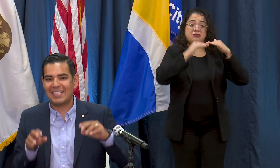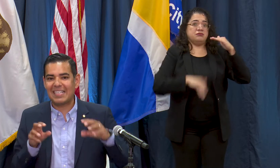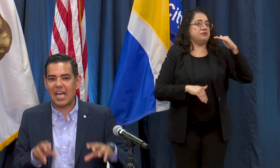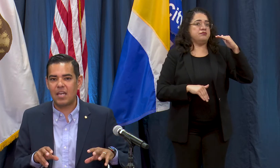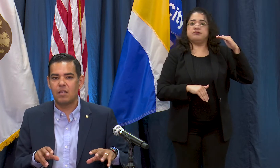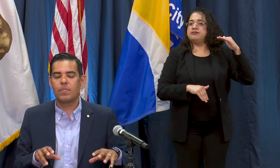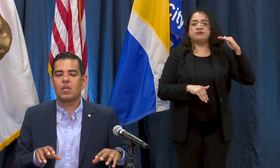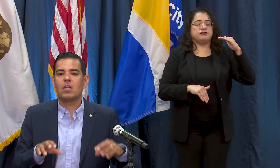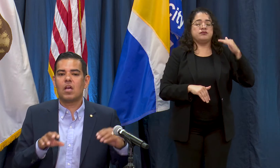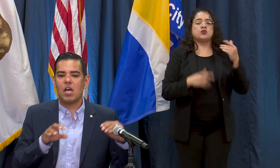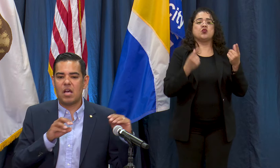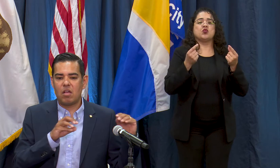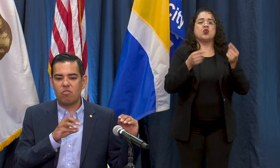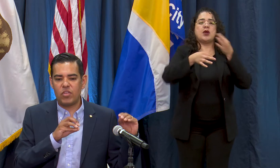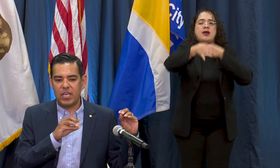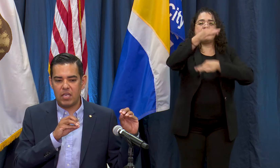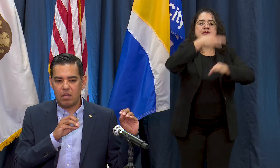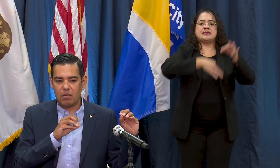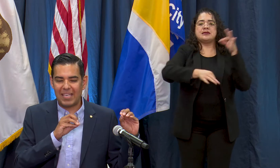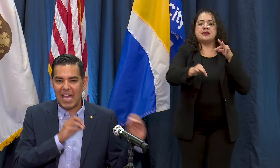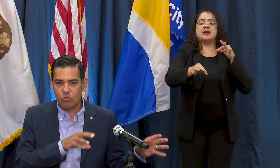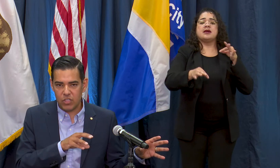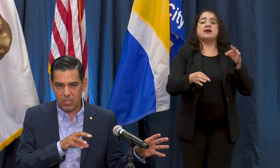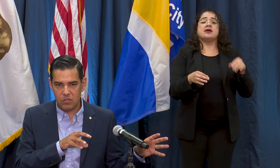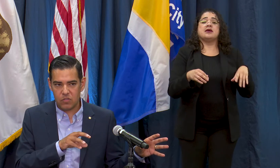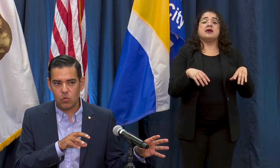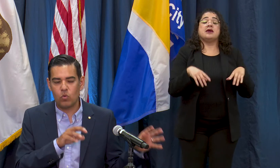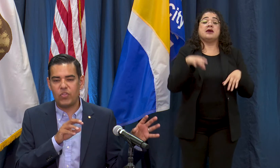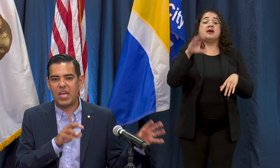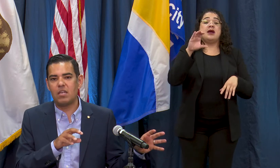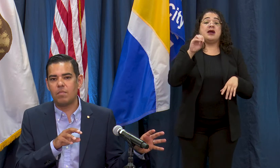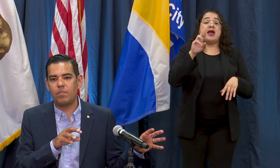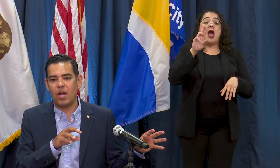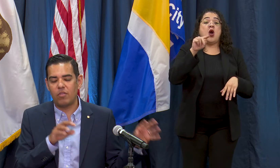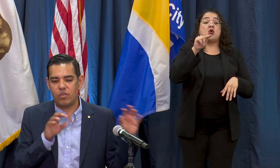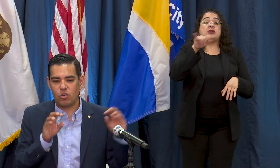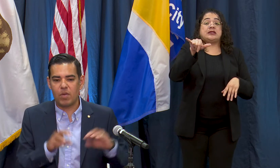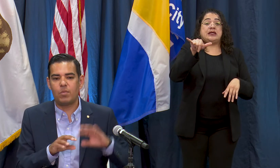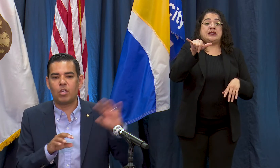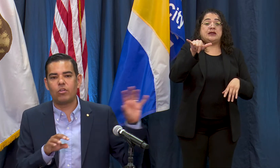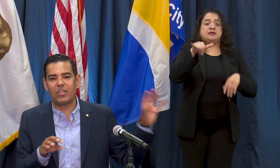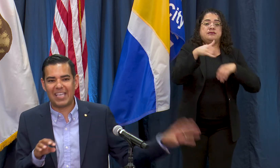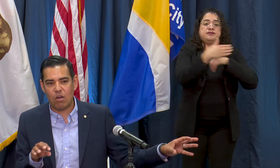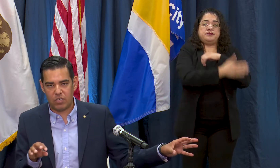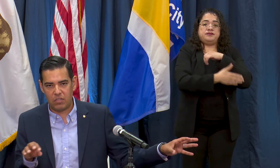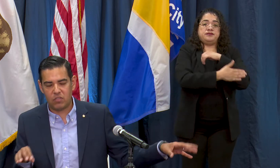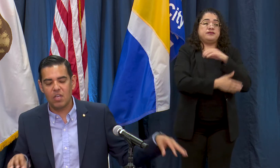instead your money would go to the counties and